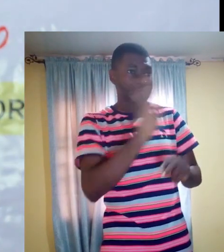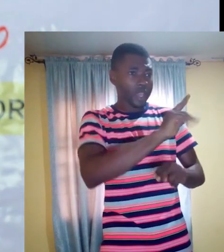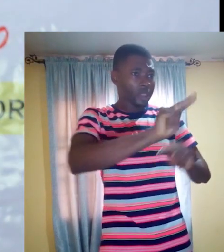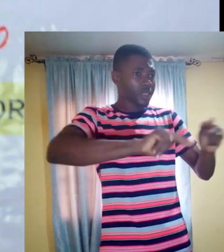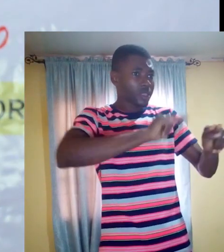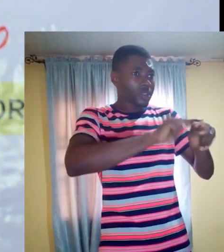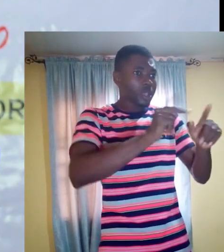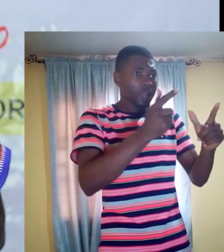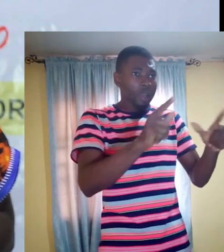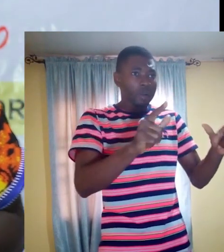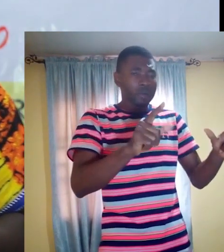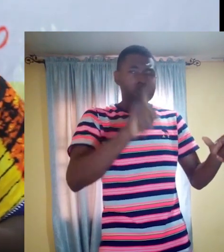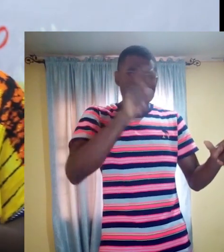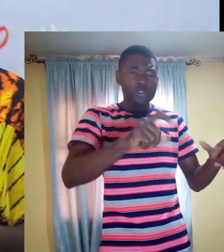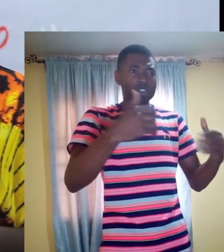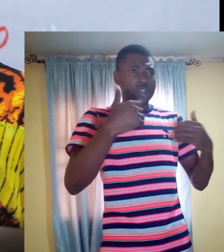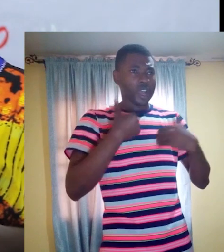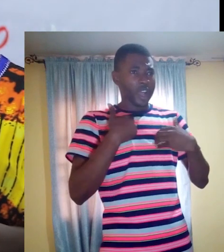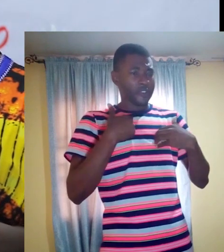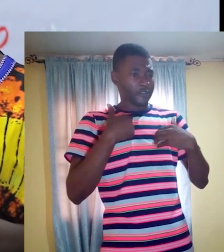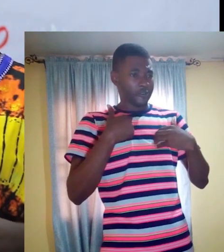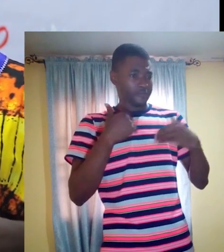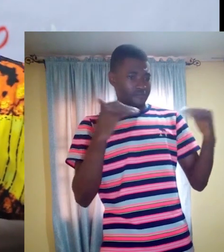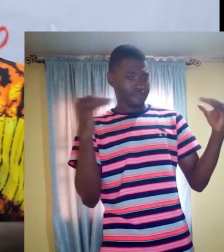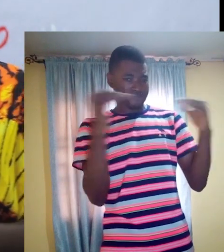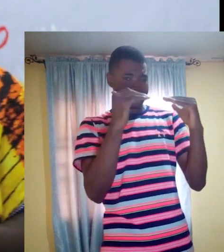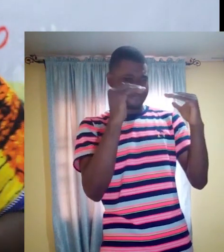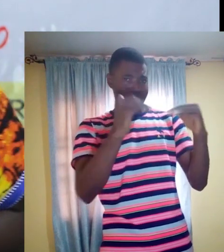us to understand that signed languages are as natural languages as the spoken languages;